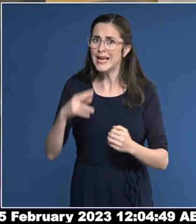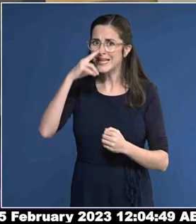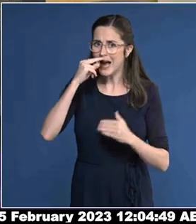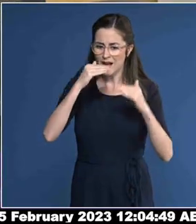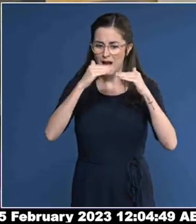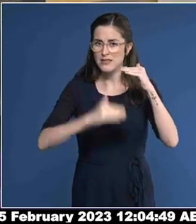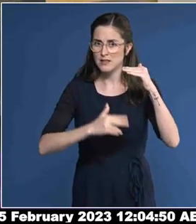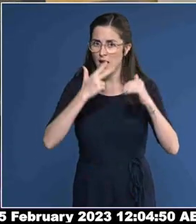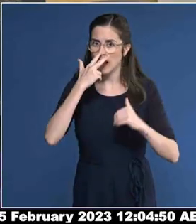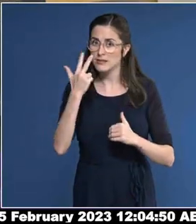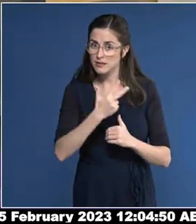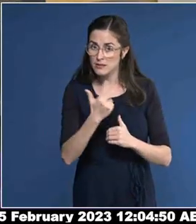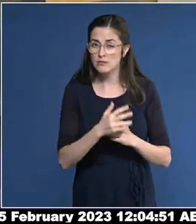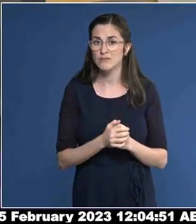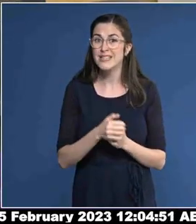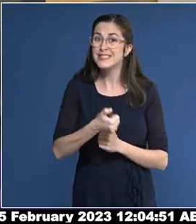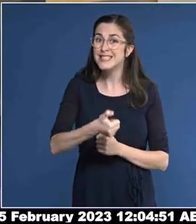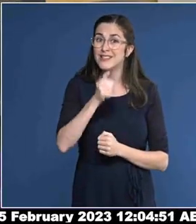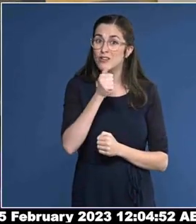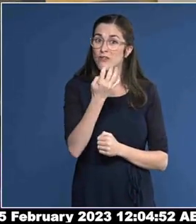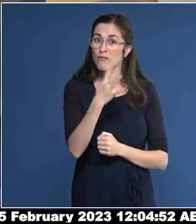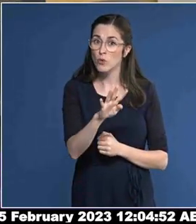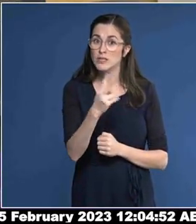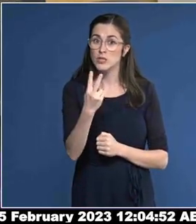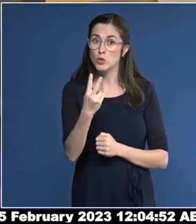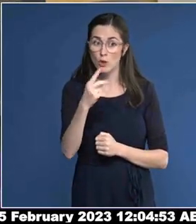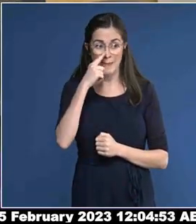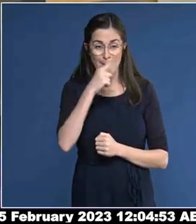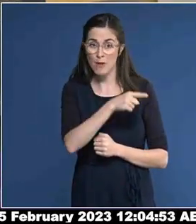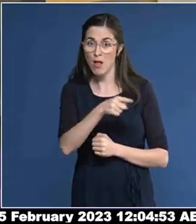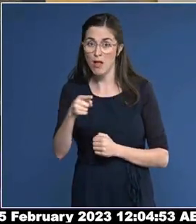There is 642 young people to whom you provide services.